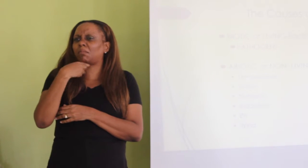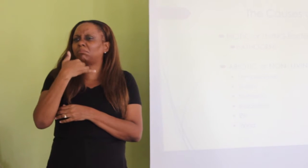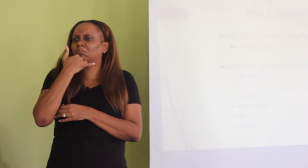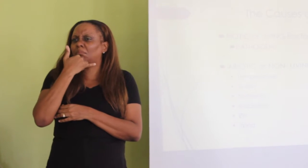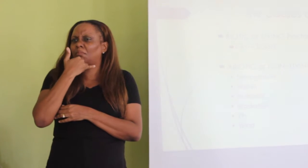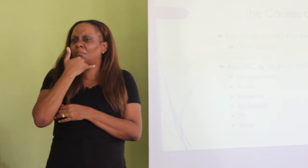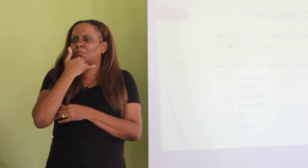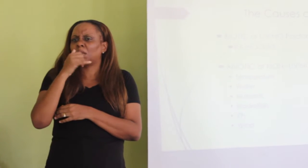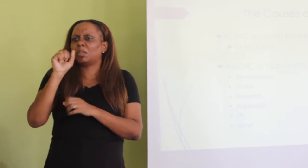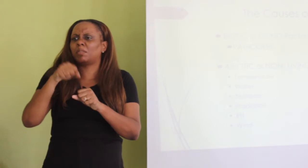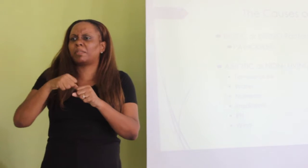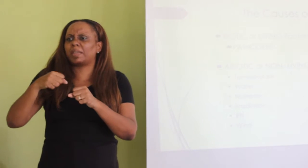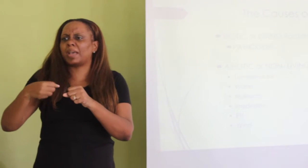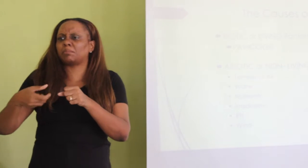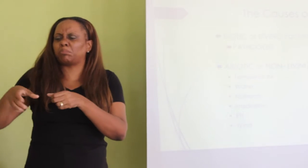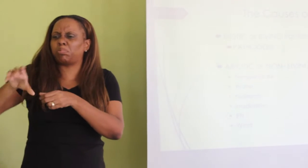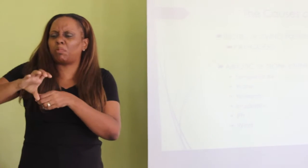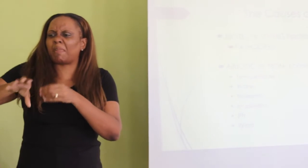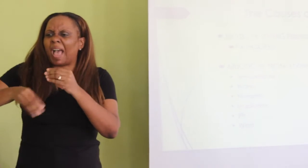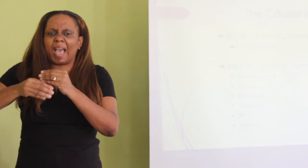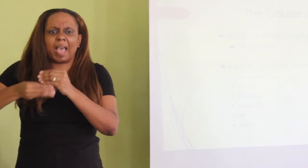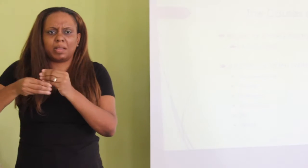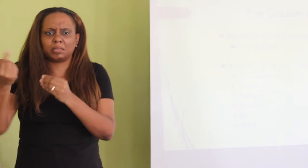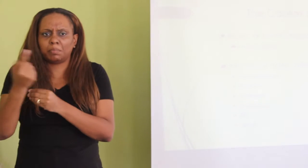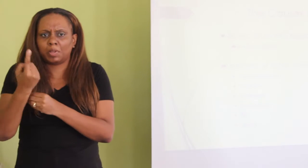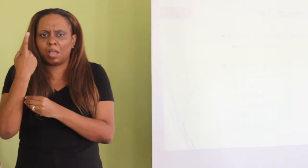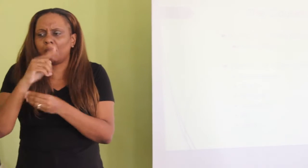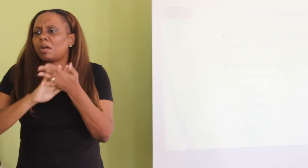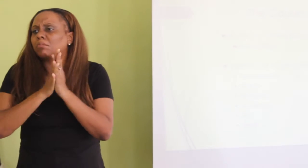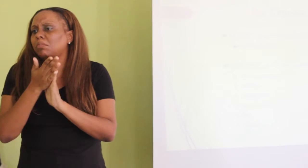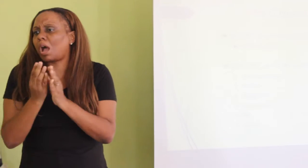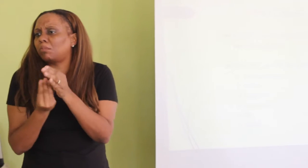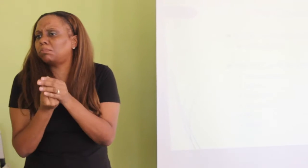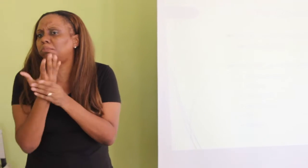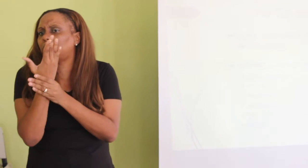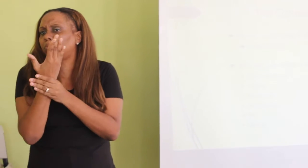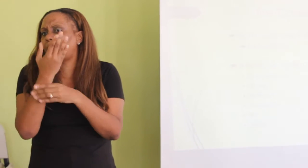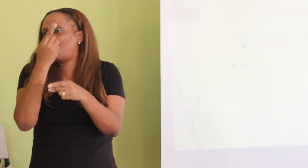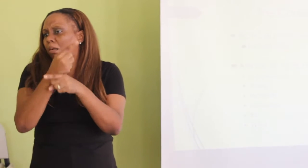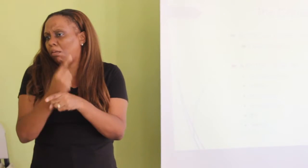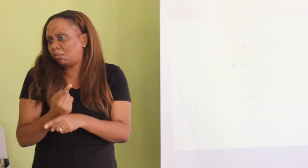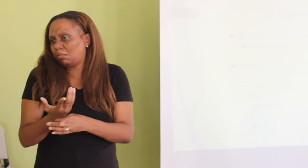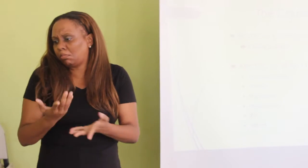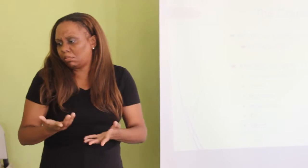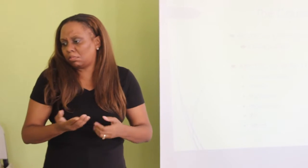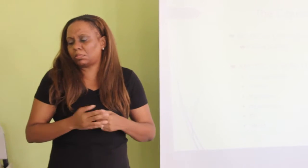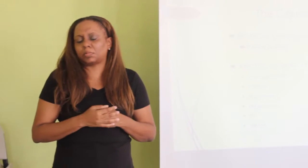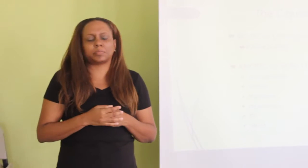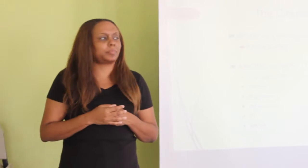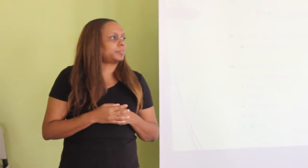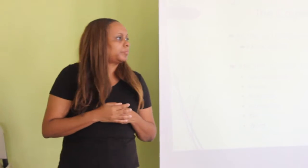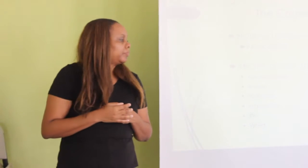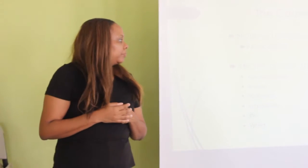ability of the plant to successfully of the plant to have diseases and